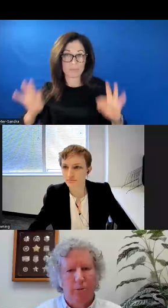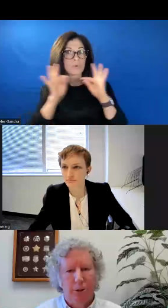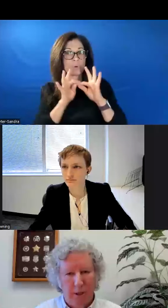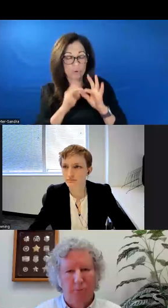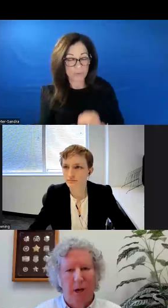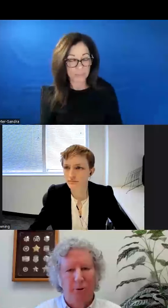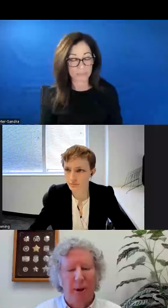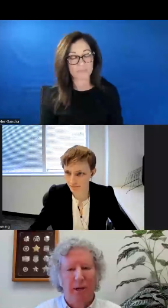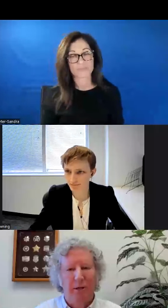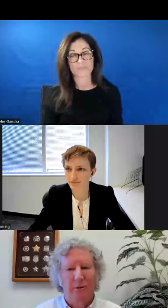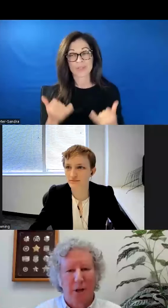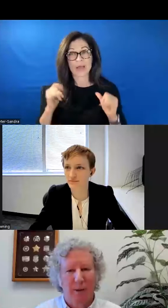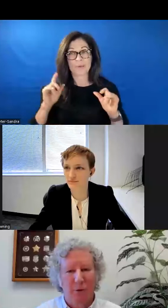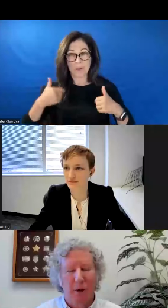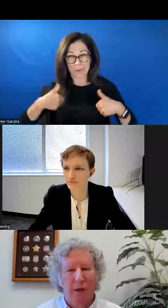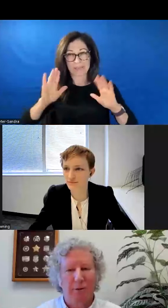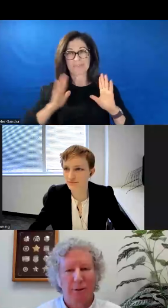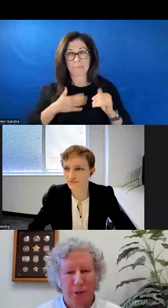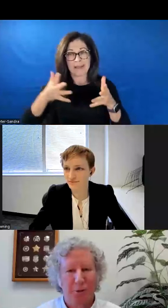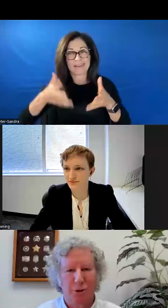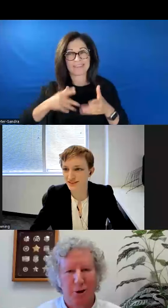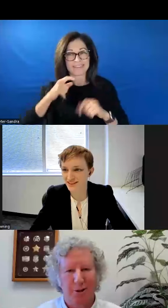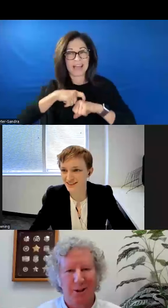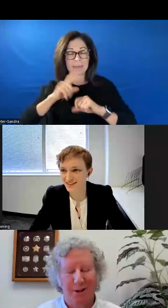I WILL YIELD MY REMAINING TIME TO MY DISTINGUISHED COLLEAGUE.